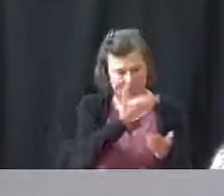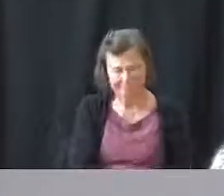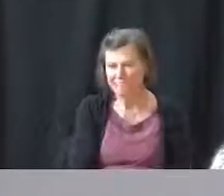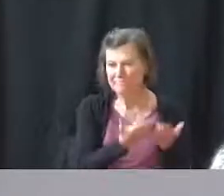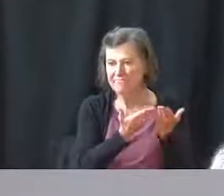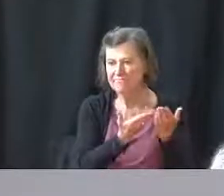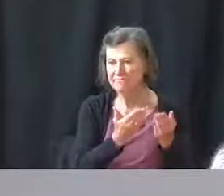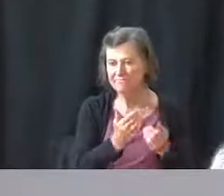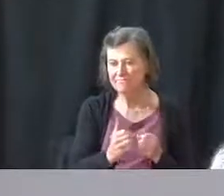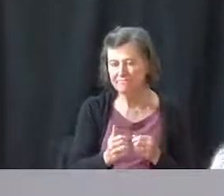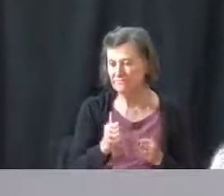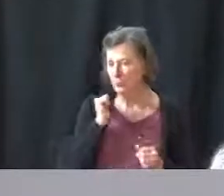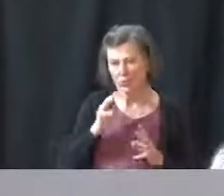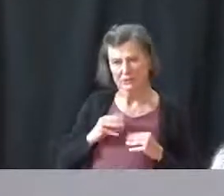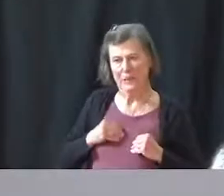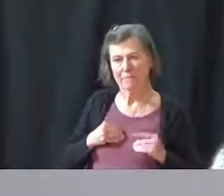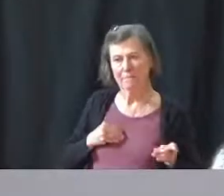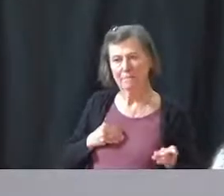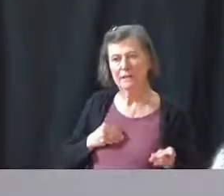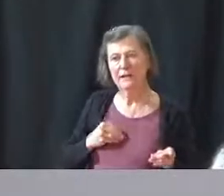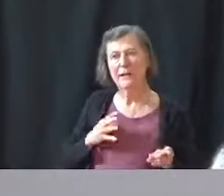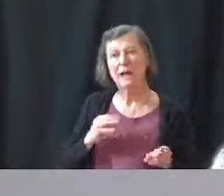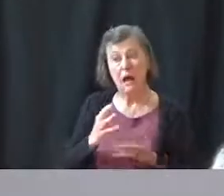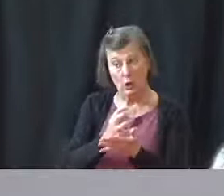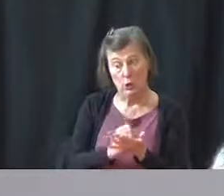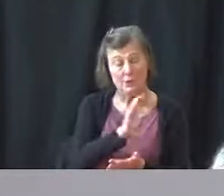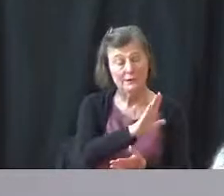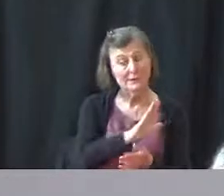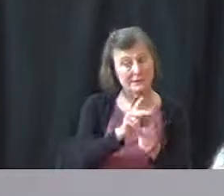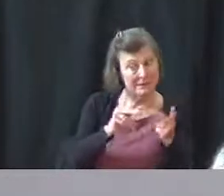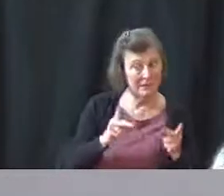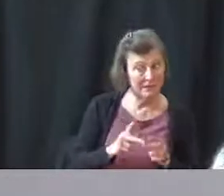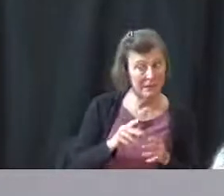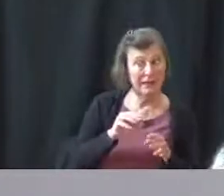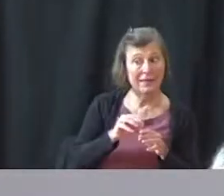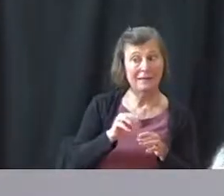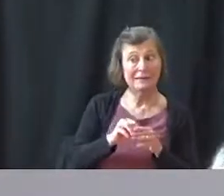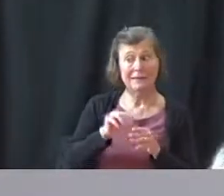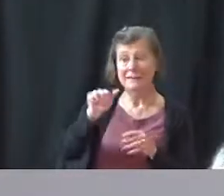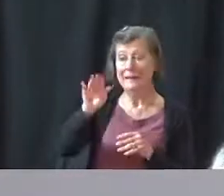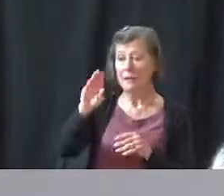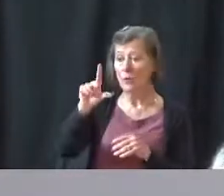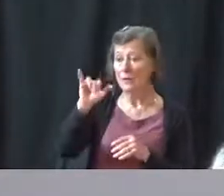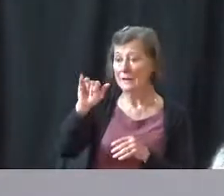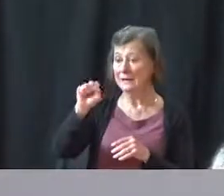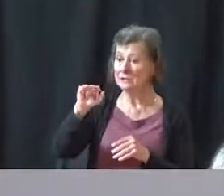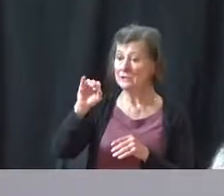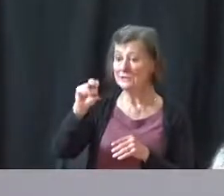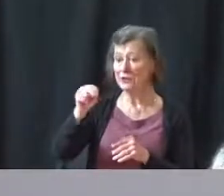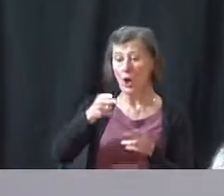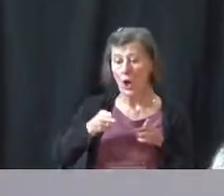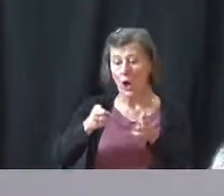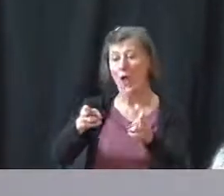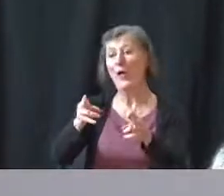And, he most certainly earned his place in the Abolition Hall of Fame, where he was inducted in 2017.